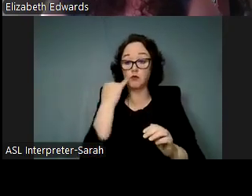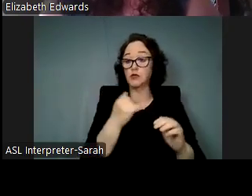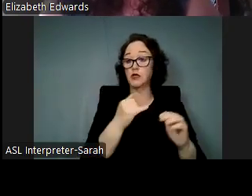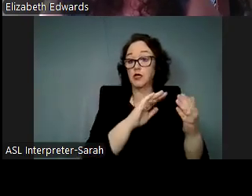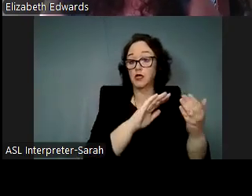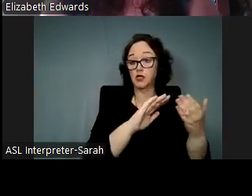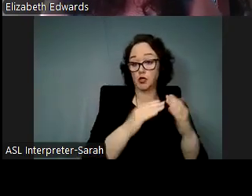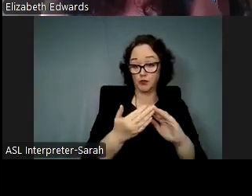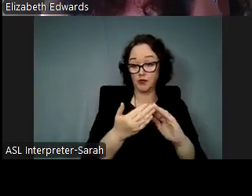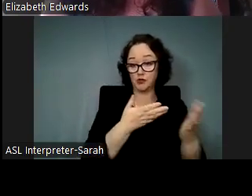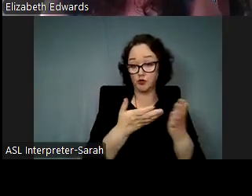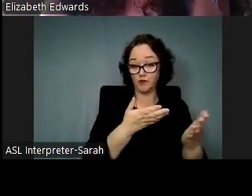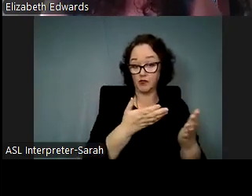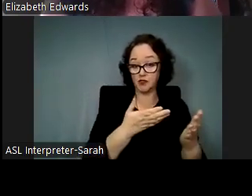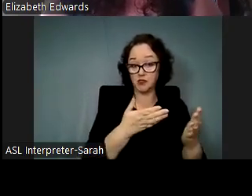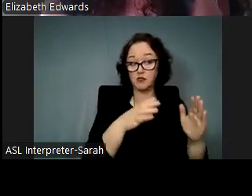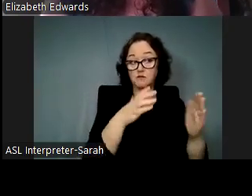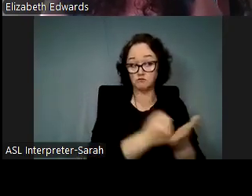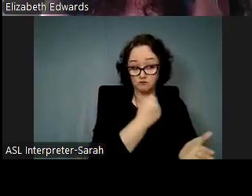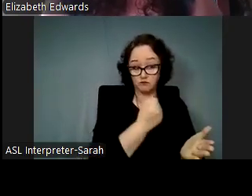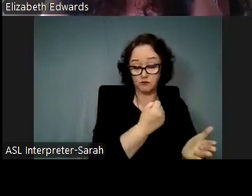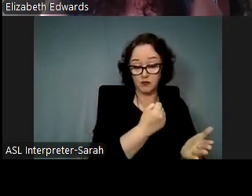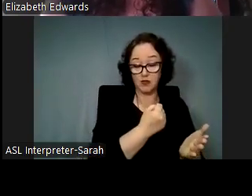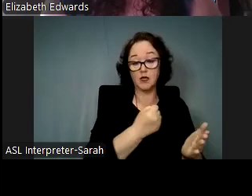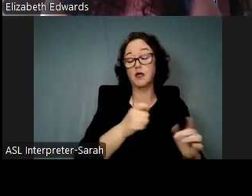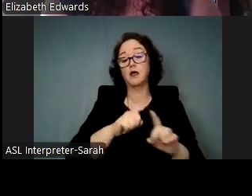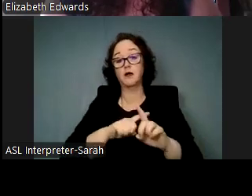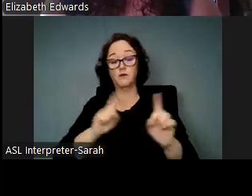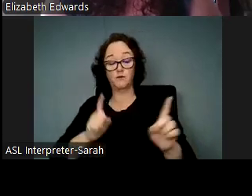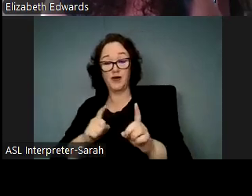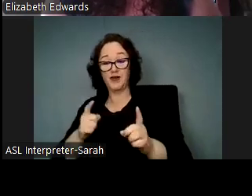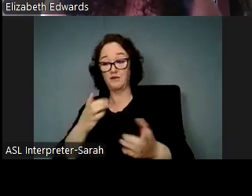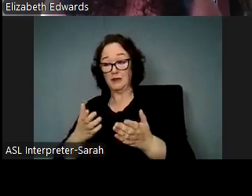service, that can be a problem with service design. You can